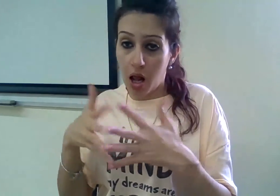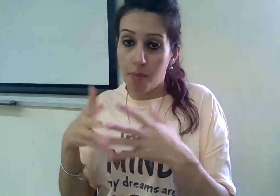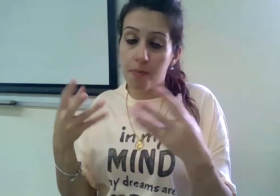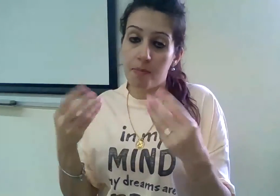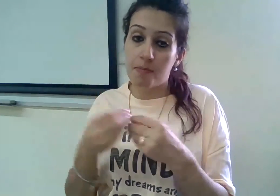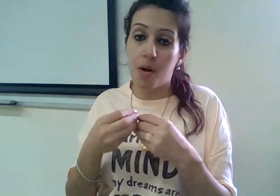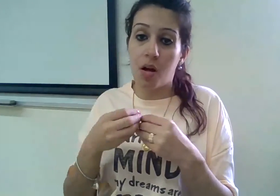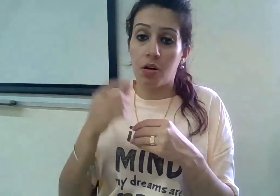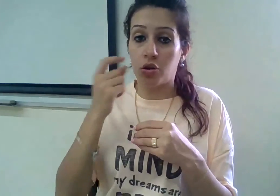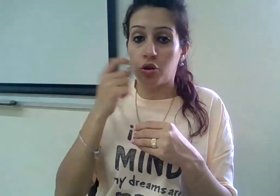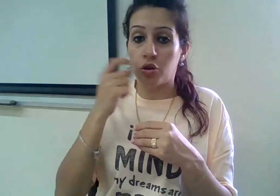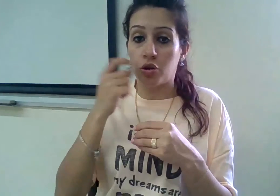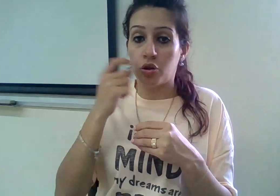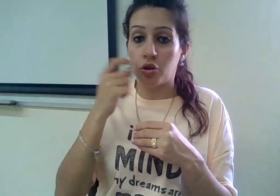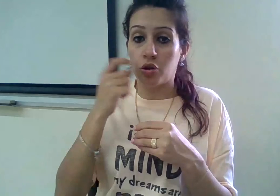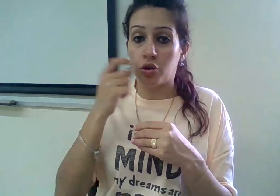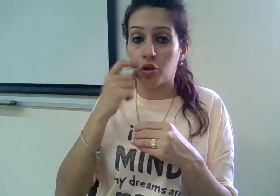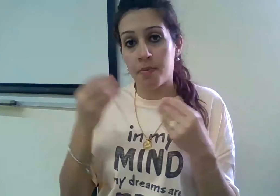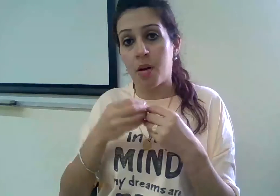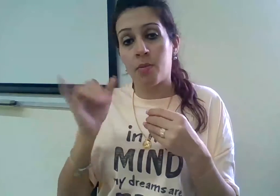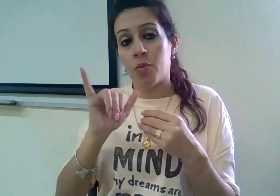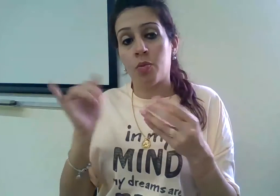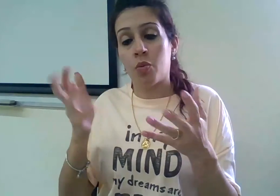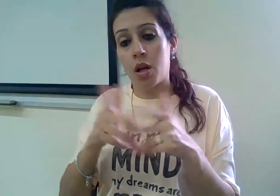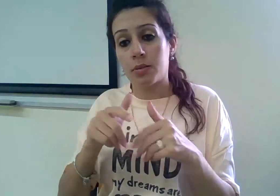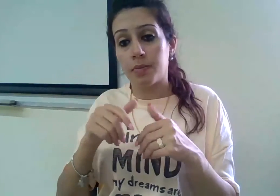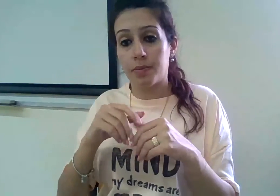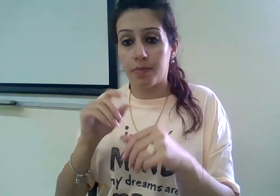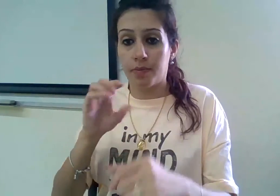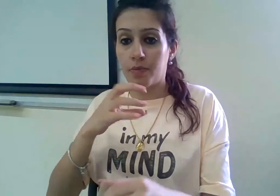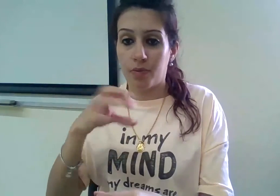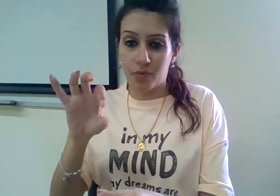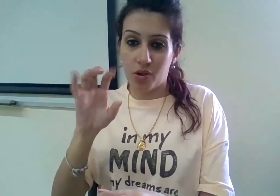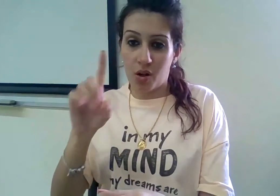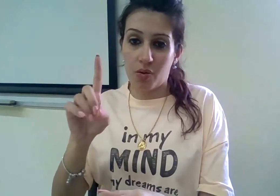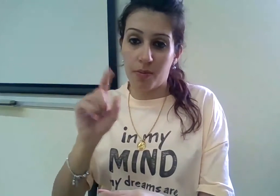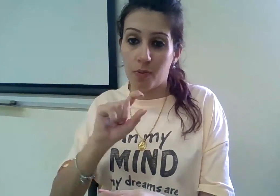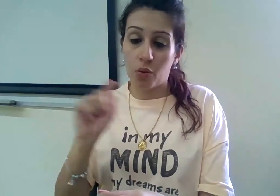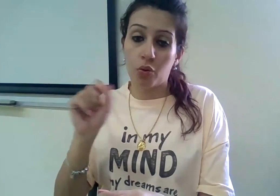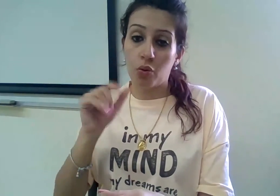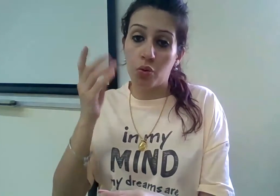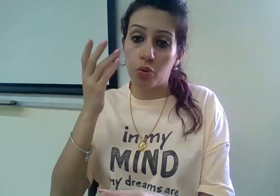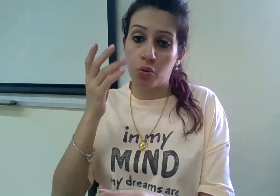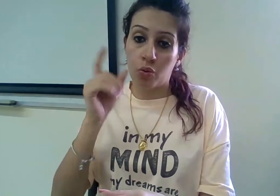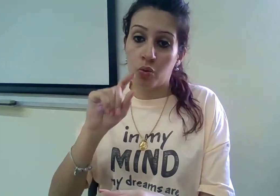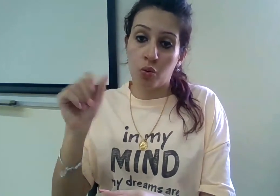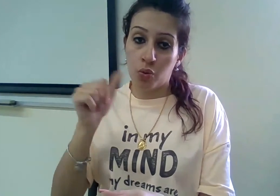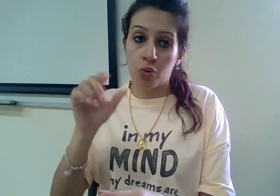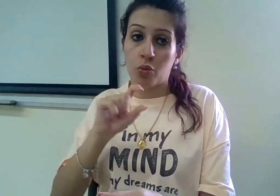of Education in Taiwan is doing right now, we try to incorporate about the question